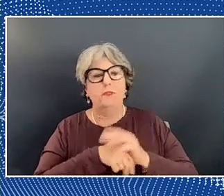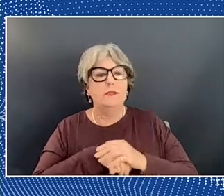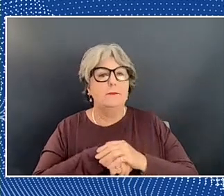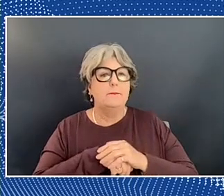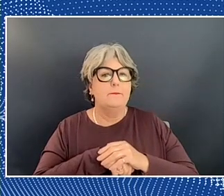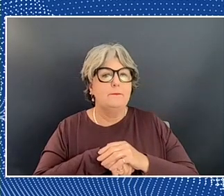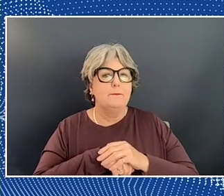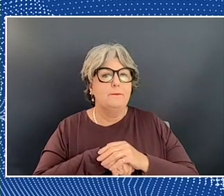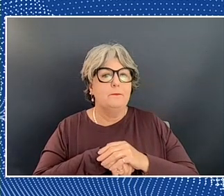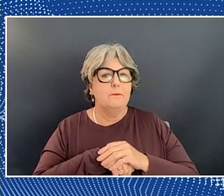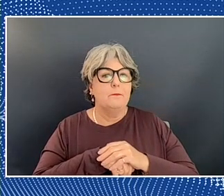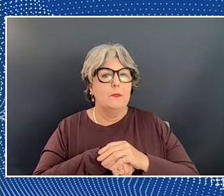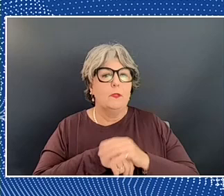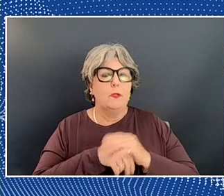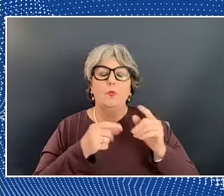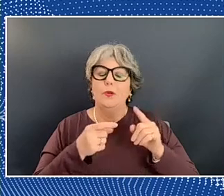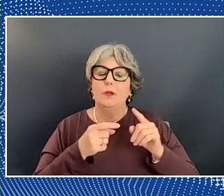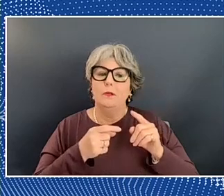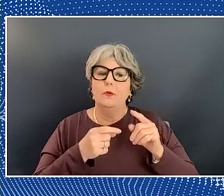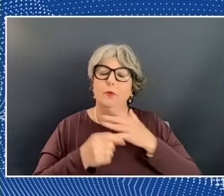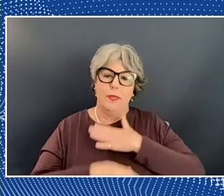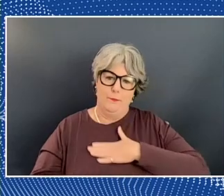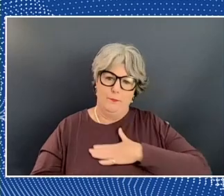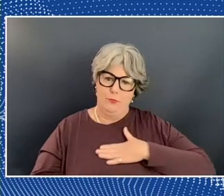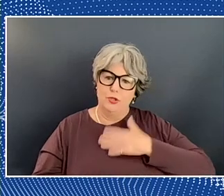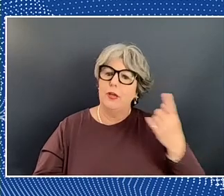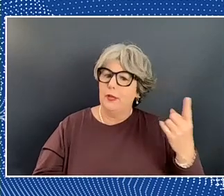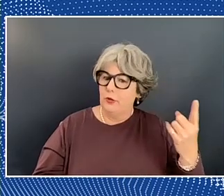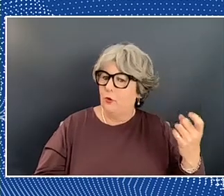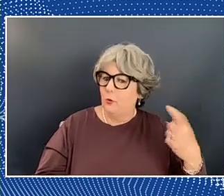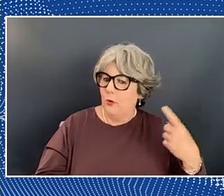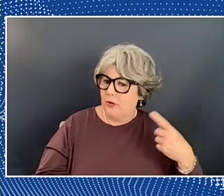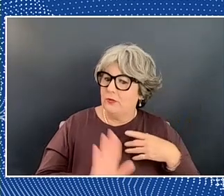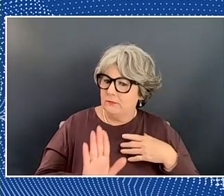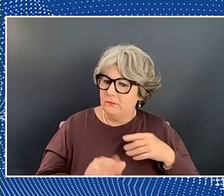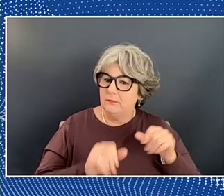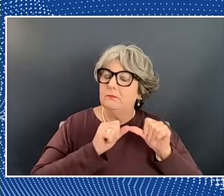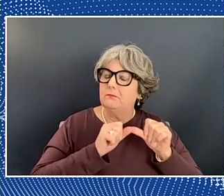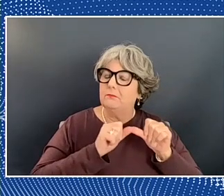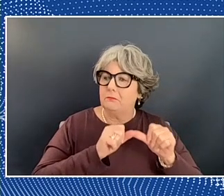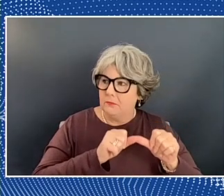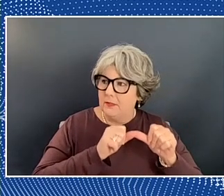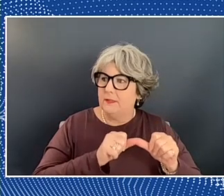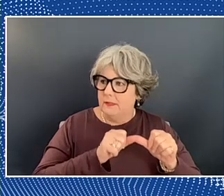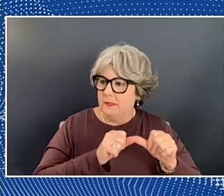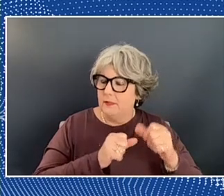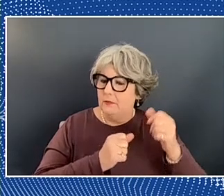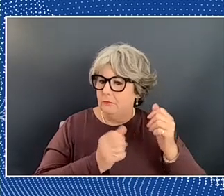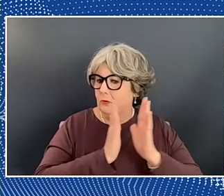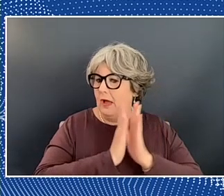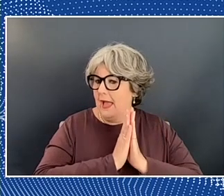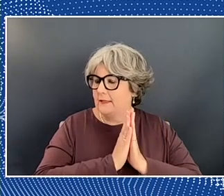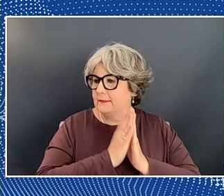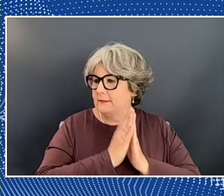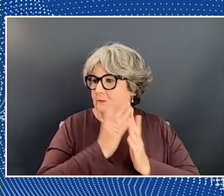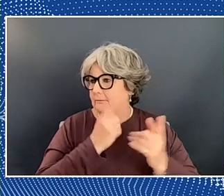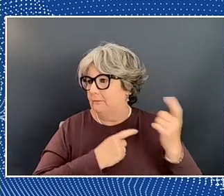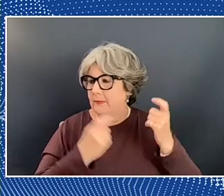holistically. So we do appreciate your question. And please continue to hit us with things so that we can think this through thoroughly with you guys.